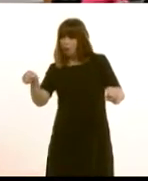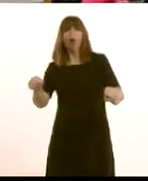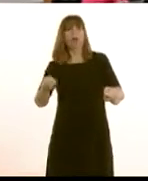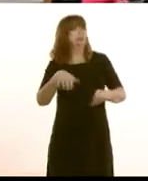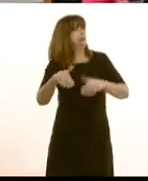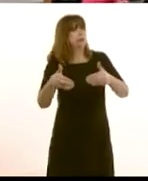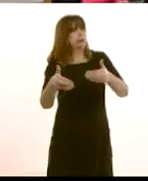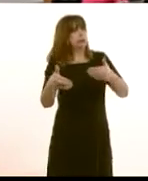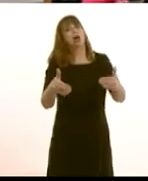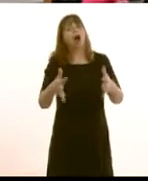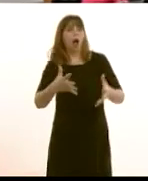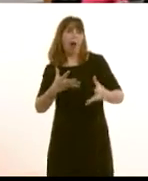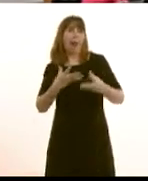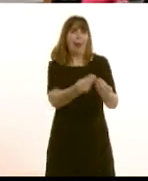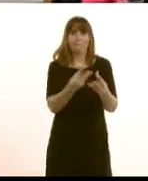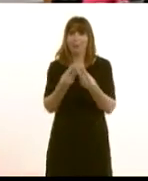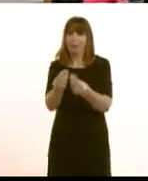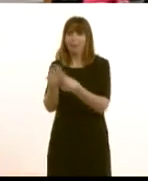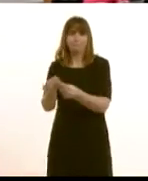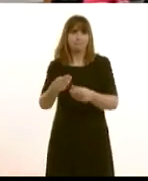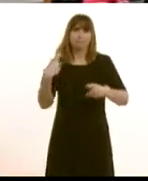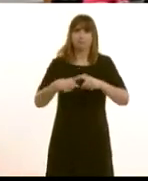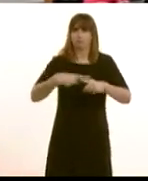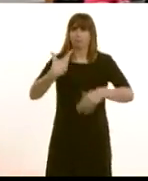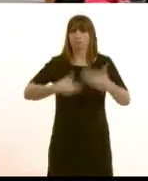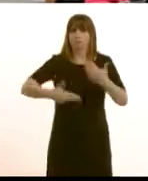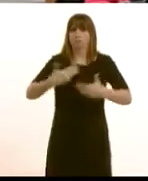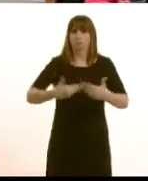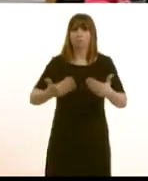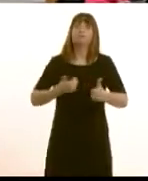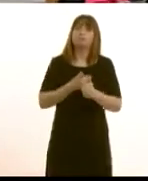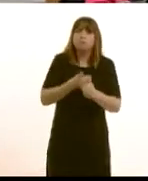to those schools in a timely manner. Itís for them, of course, to provide that help.